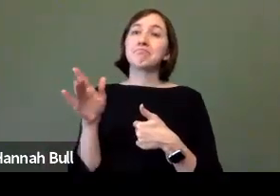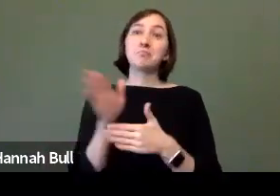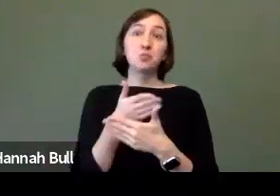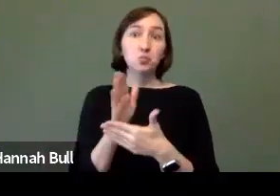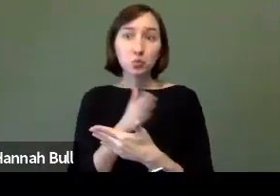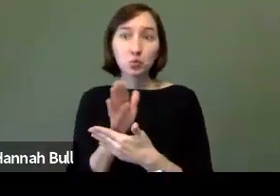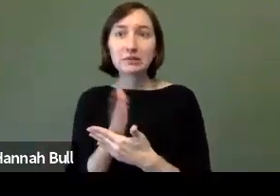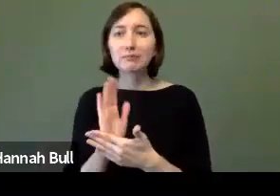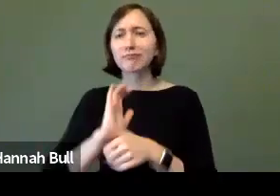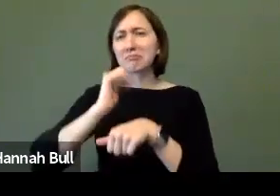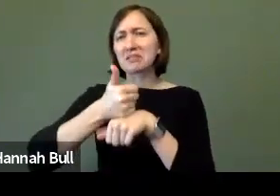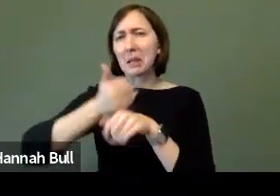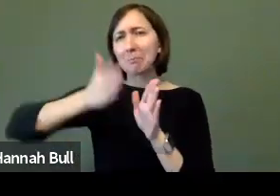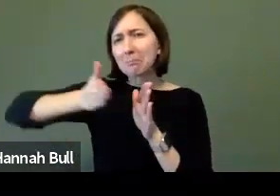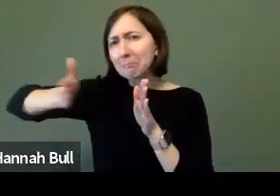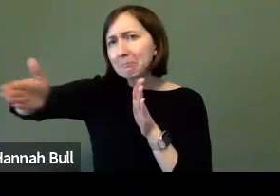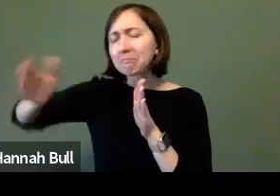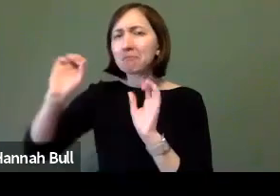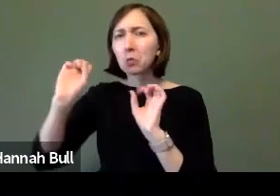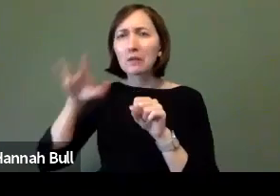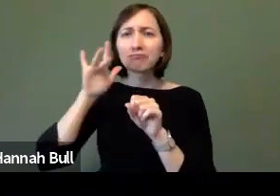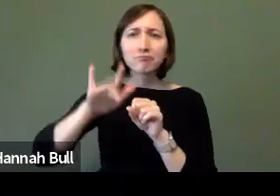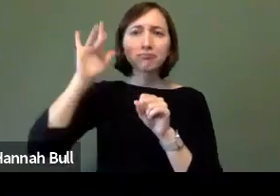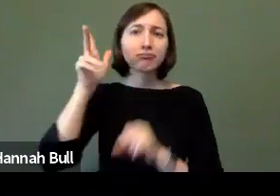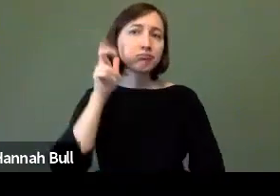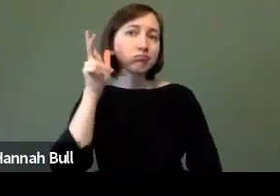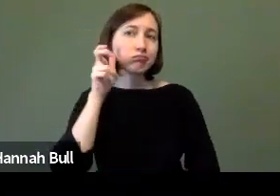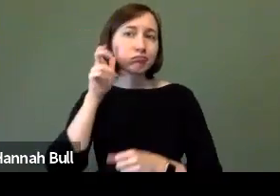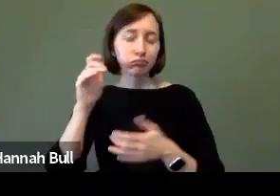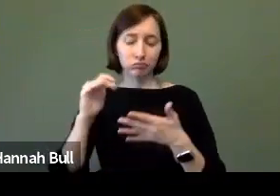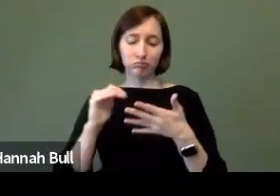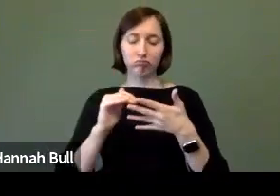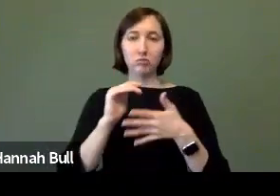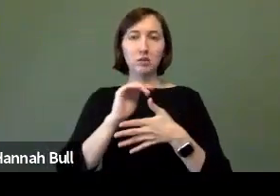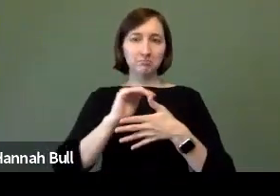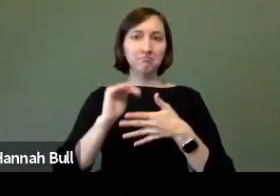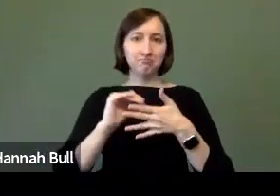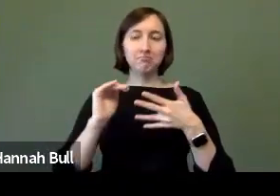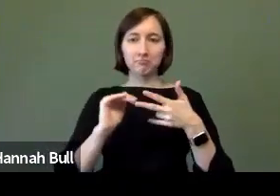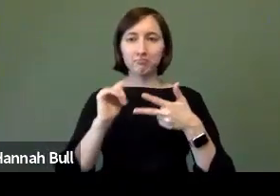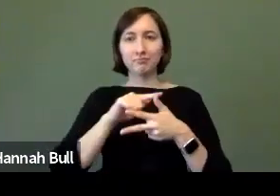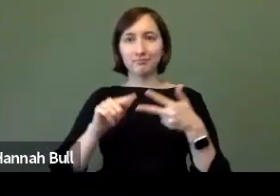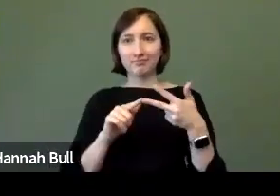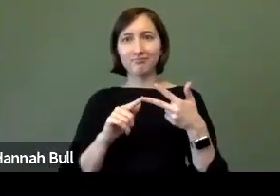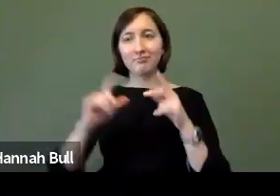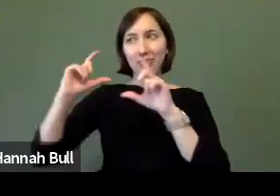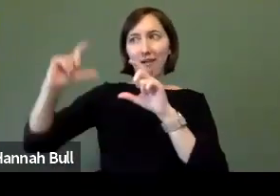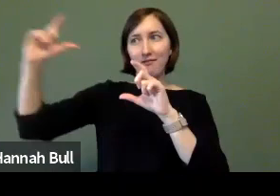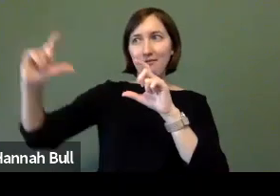To the right of the text we have the icons for Apple, Spotify and YouTube.